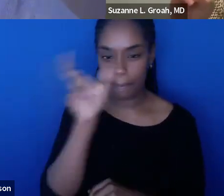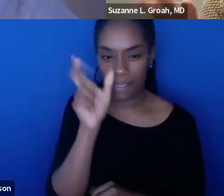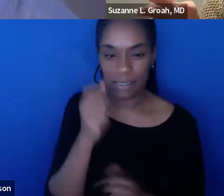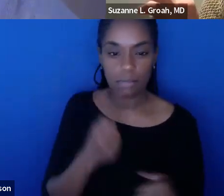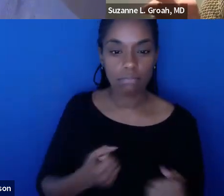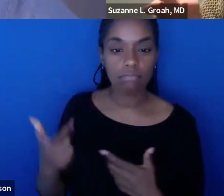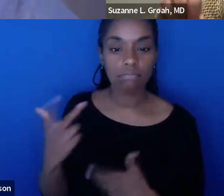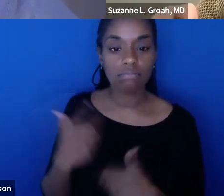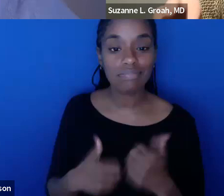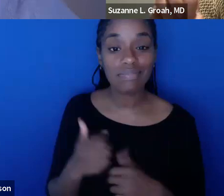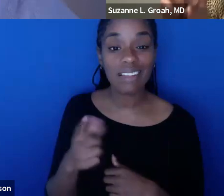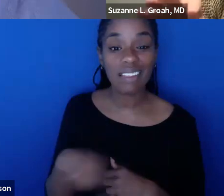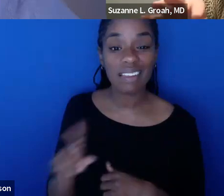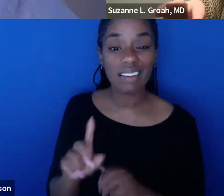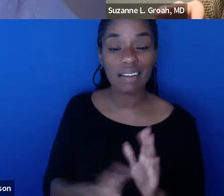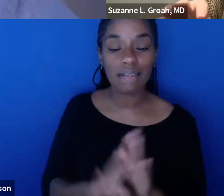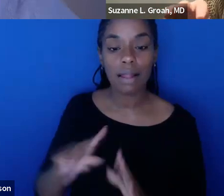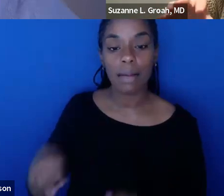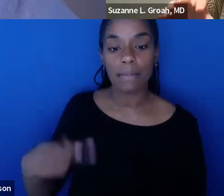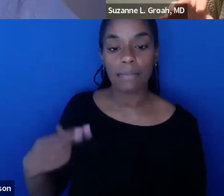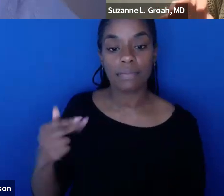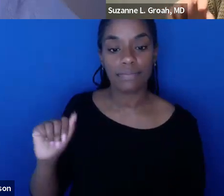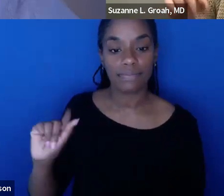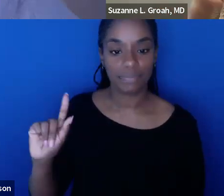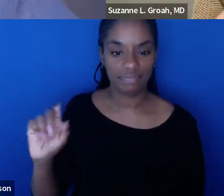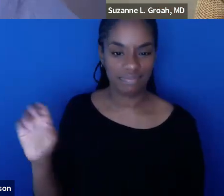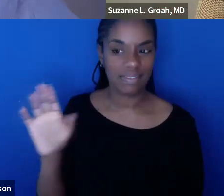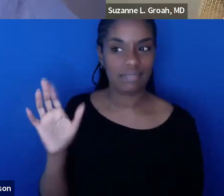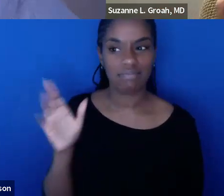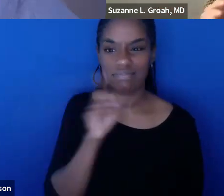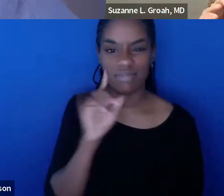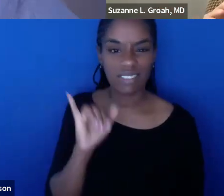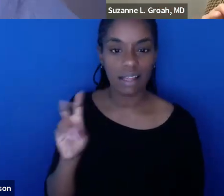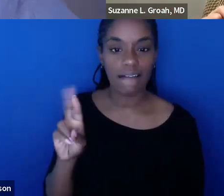develop phage, which are like viral particles to attack those bugs.